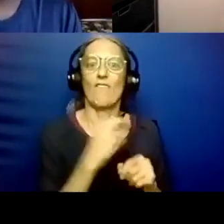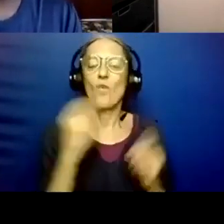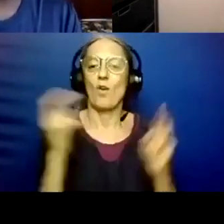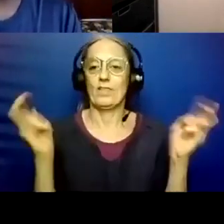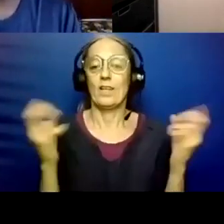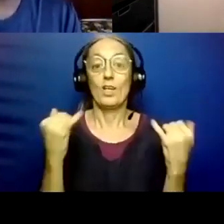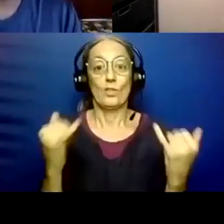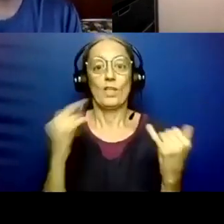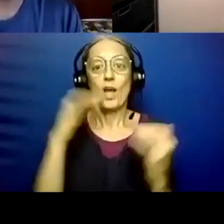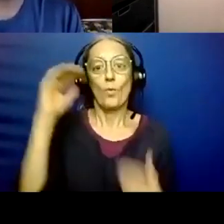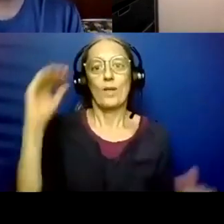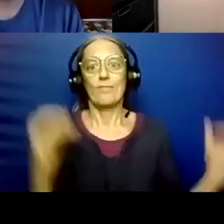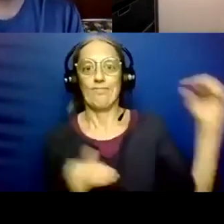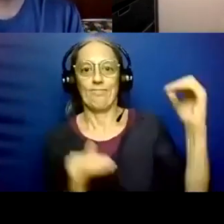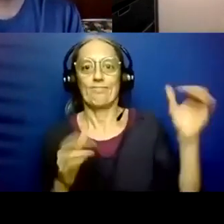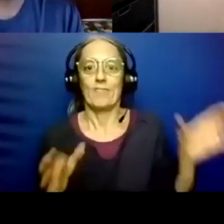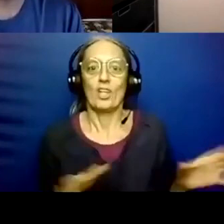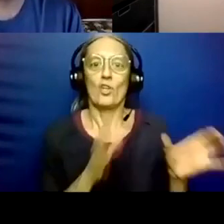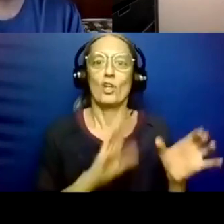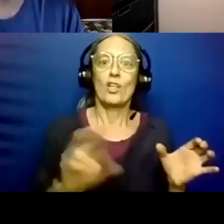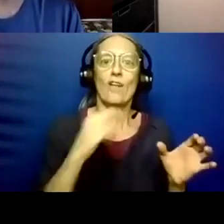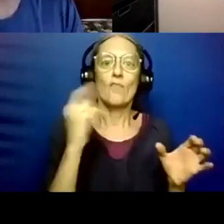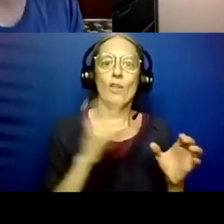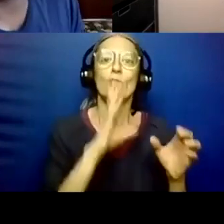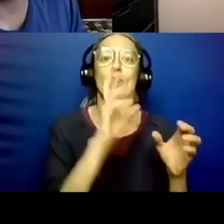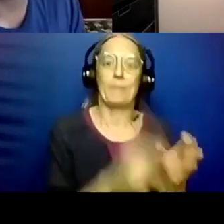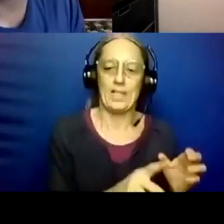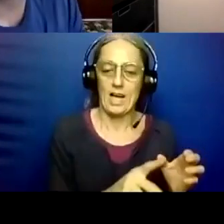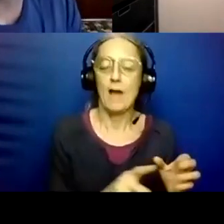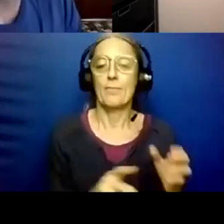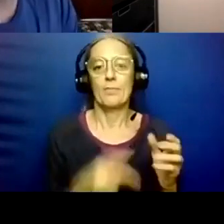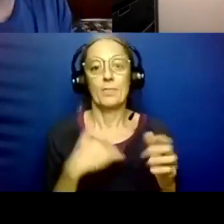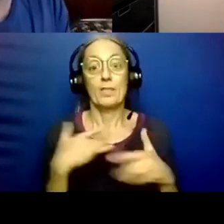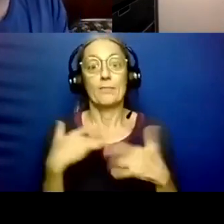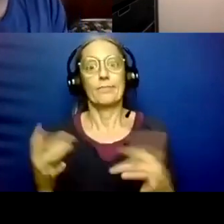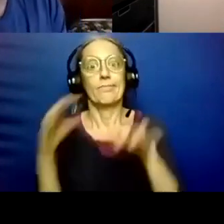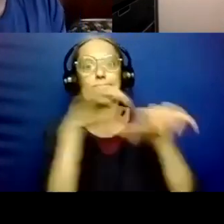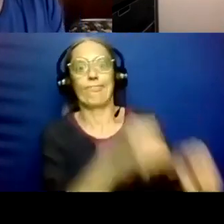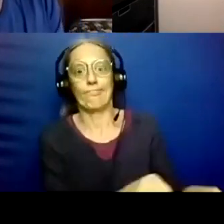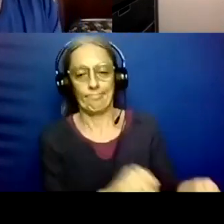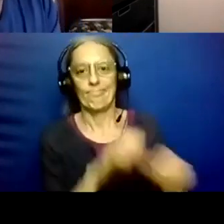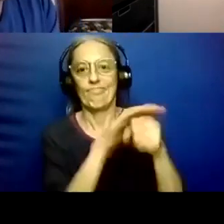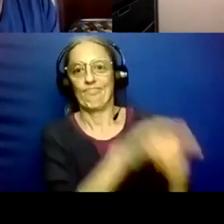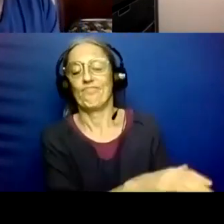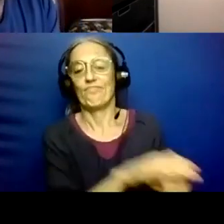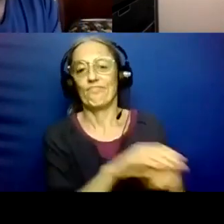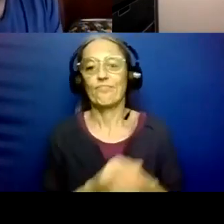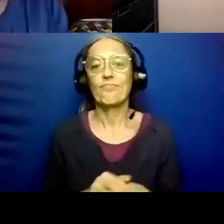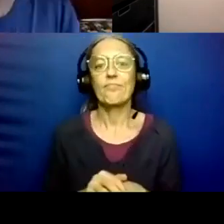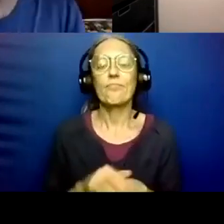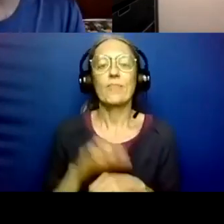are often drowned out. The vice chair of our Board, Clarissa Kripke, will be monitoring the chat box today